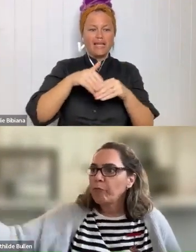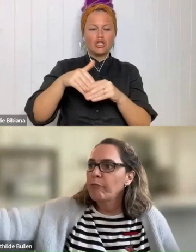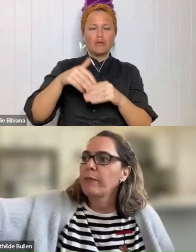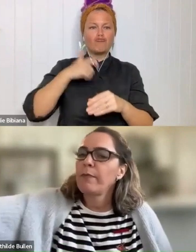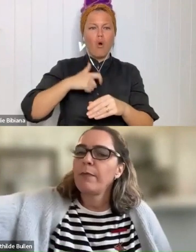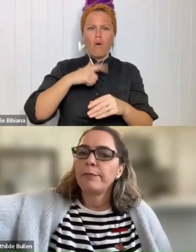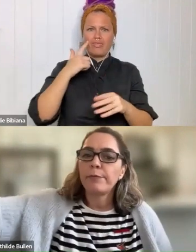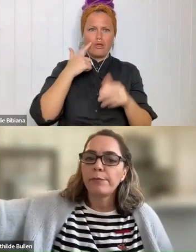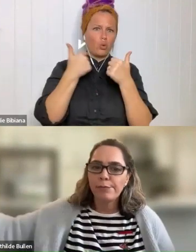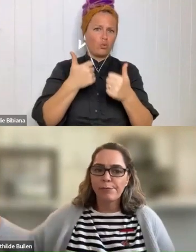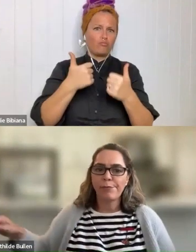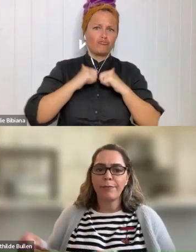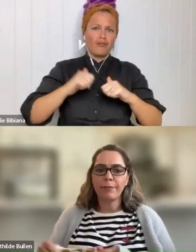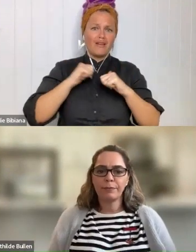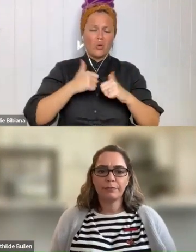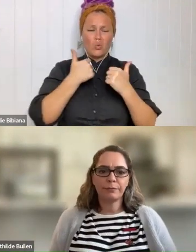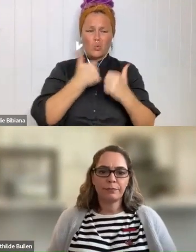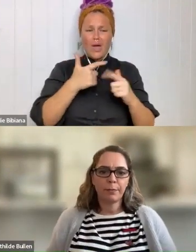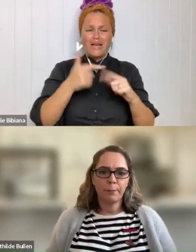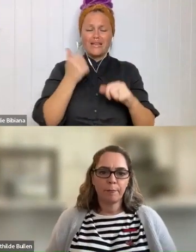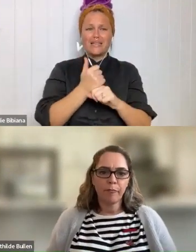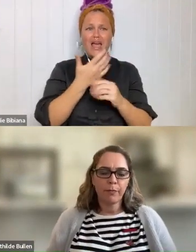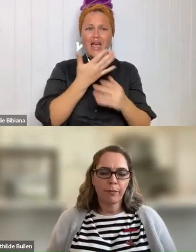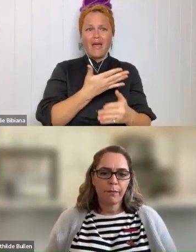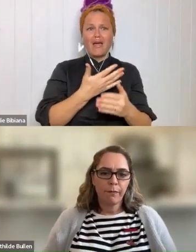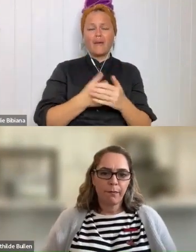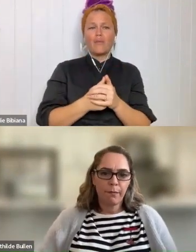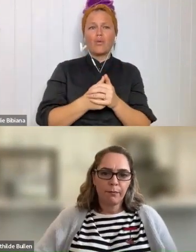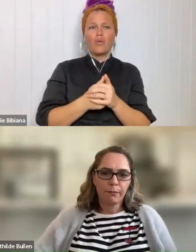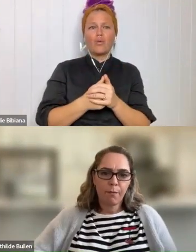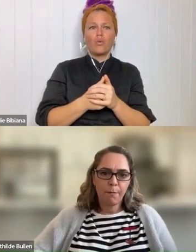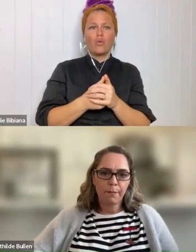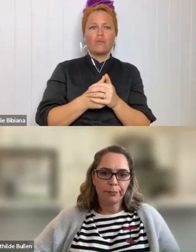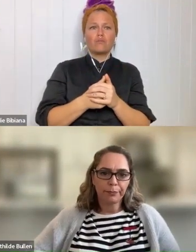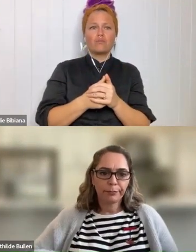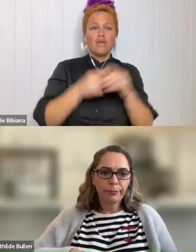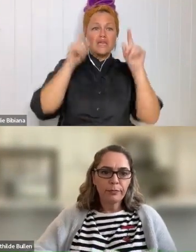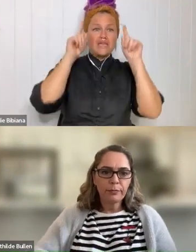really good example. So Caroline, and Clo should I do